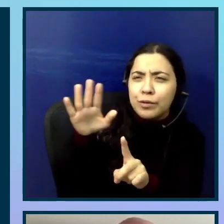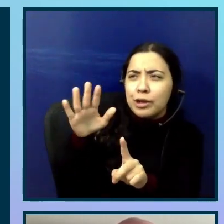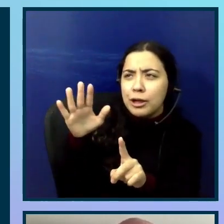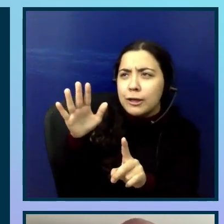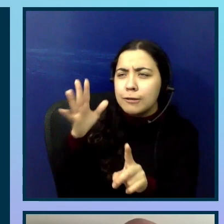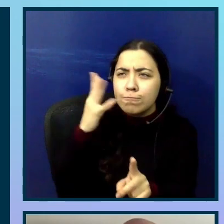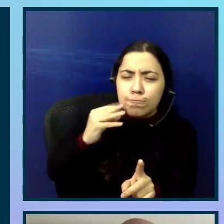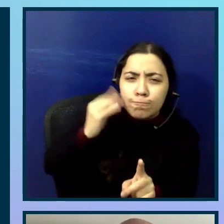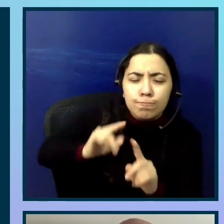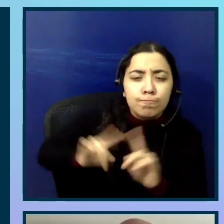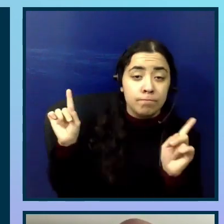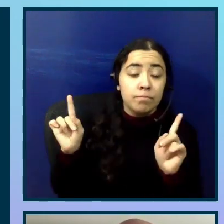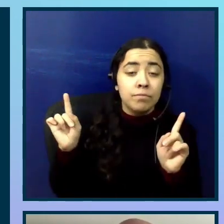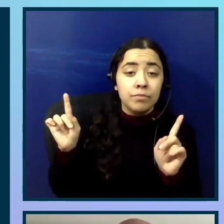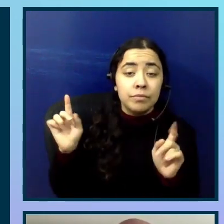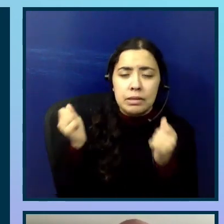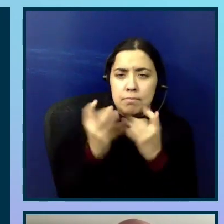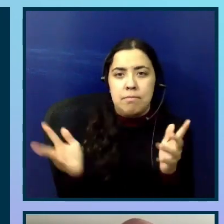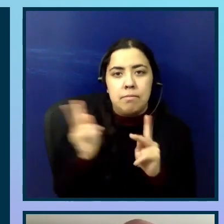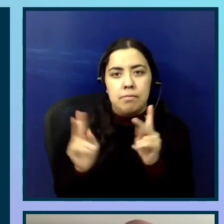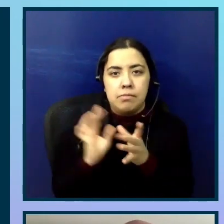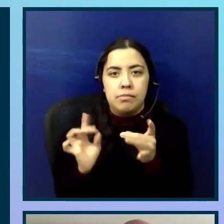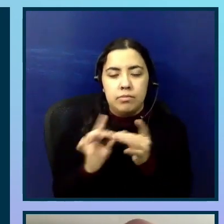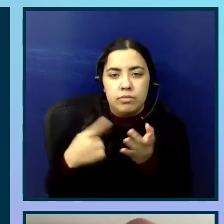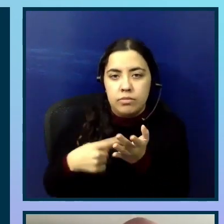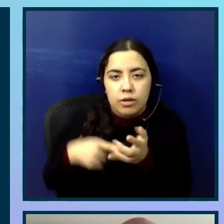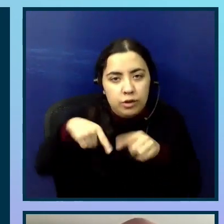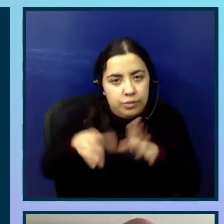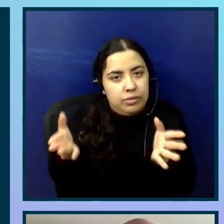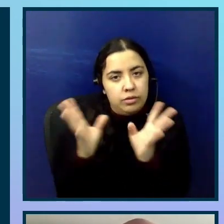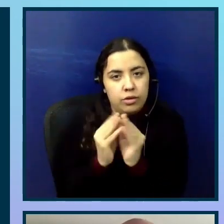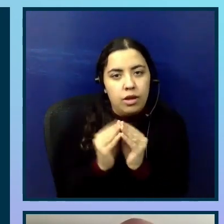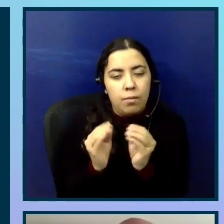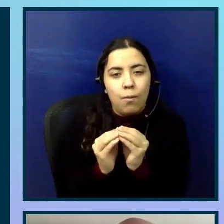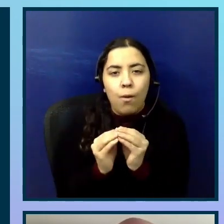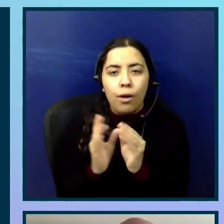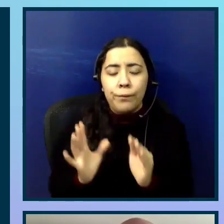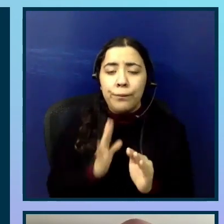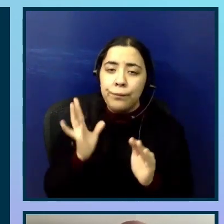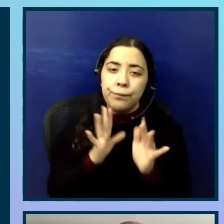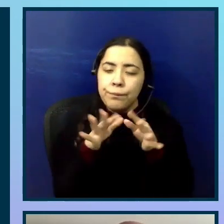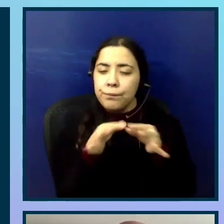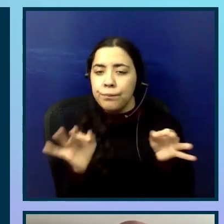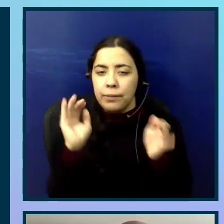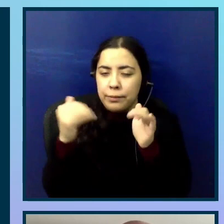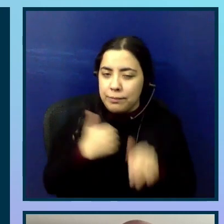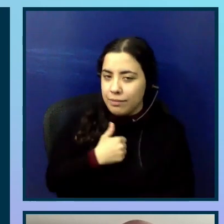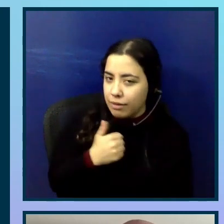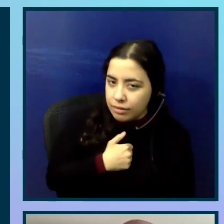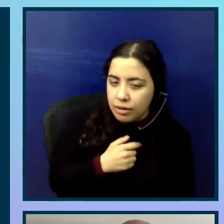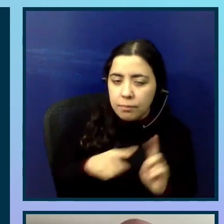about this in this conference. A lot more eloquently than I will. And actually someone who touched on this